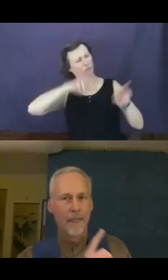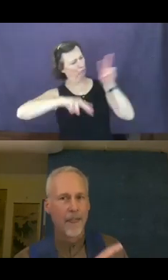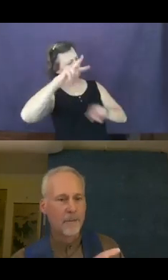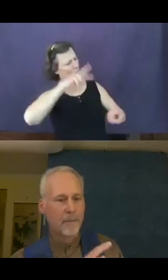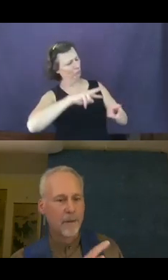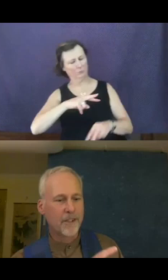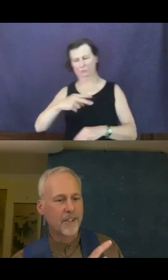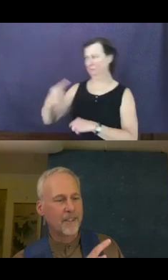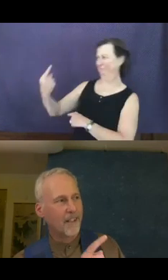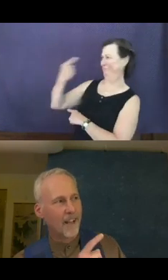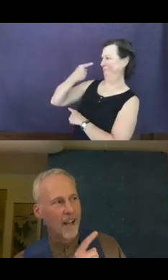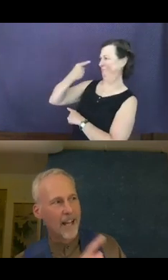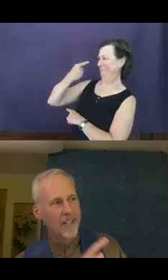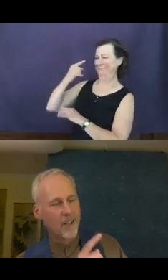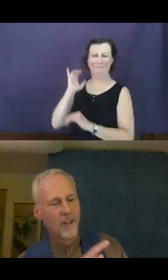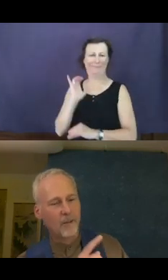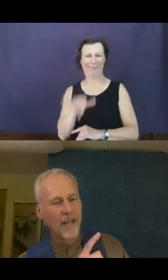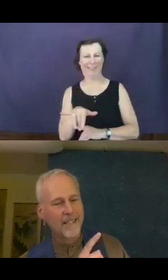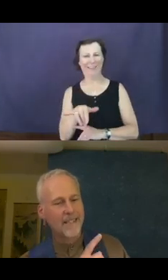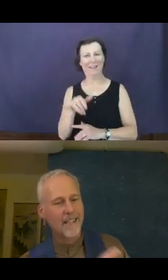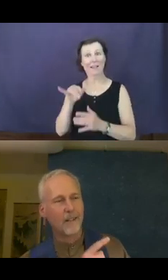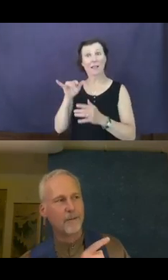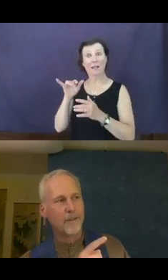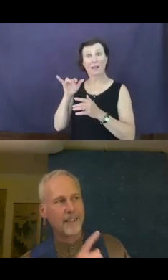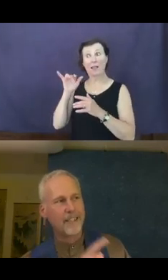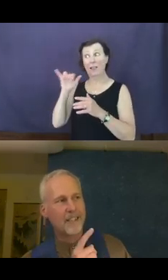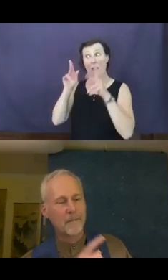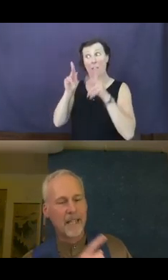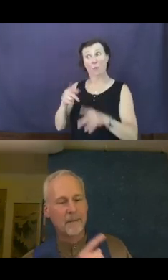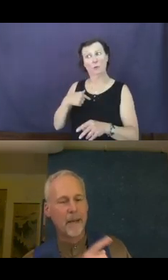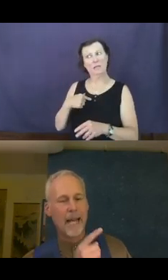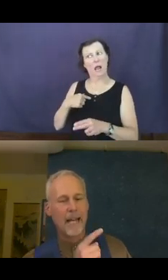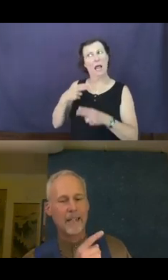"That person I call 'myself' did something bad,